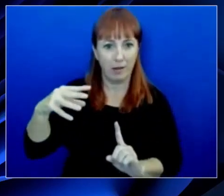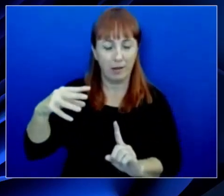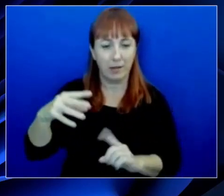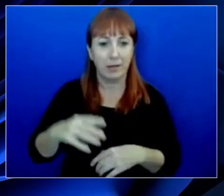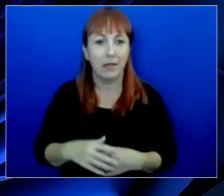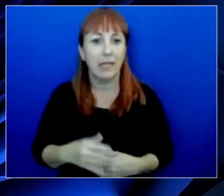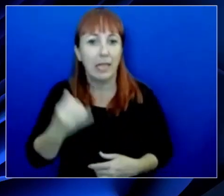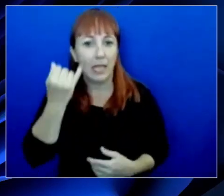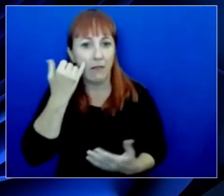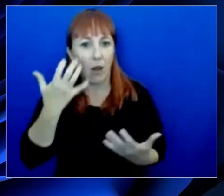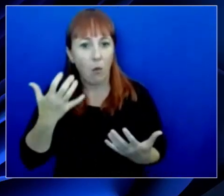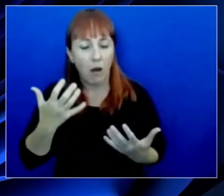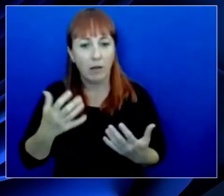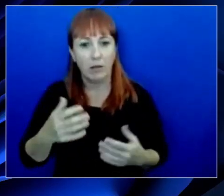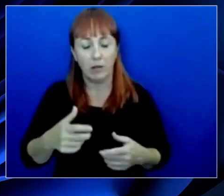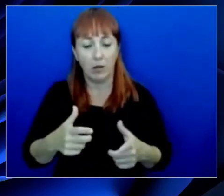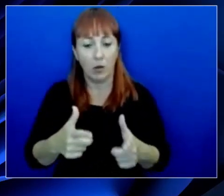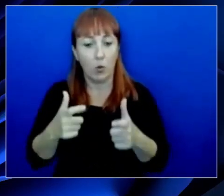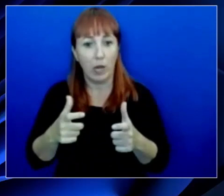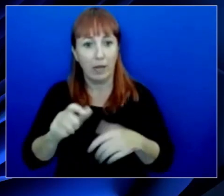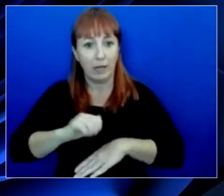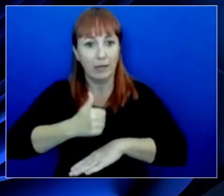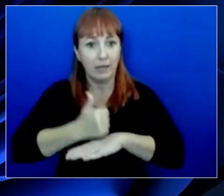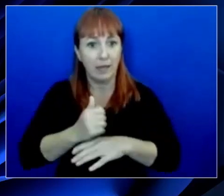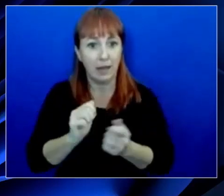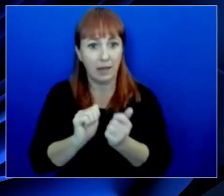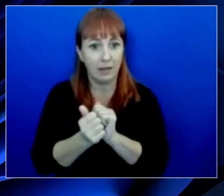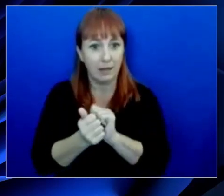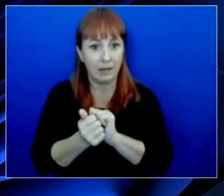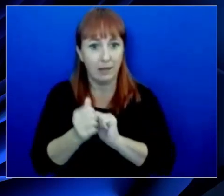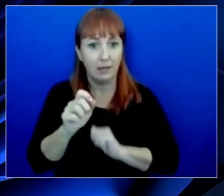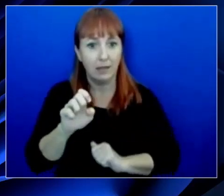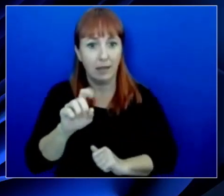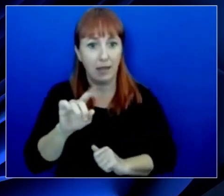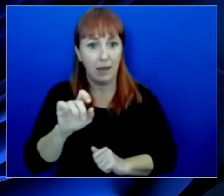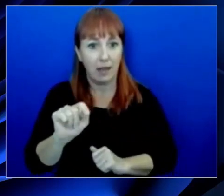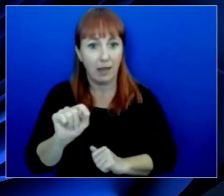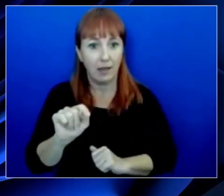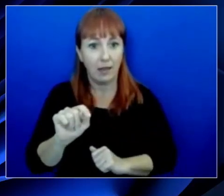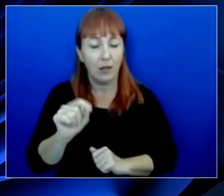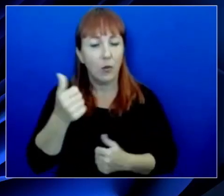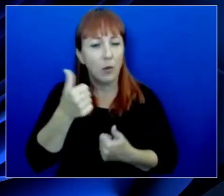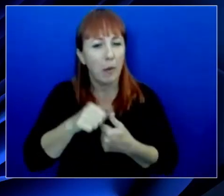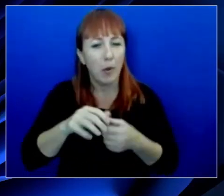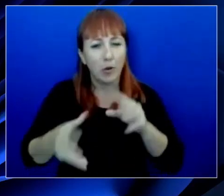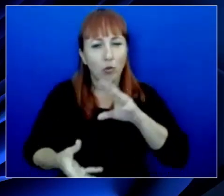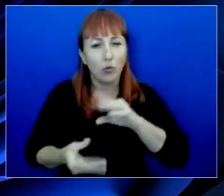if I want to edit quick settings remember well I don't know what the other seven icons or something